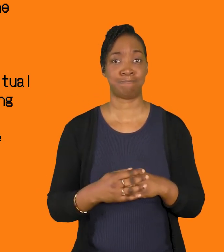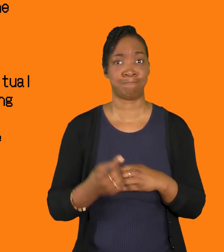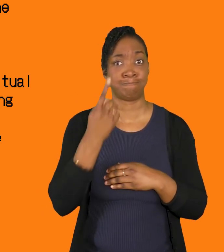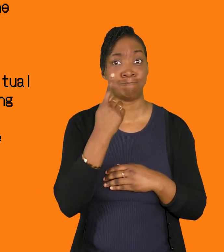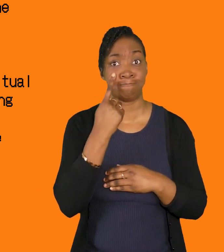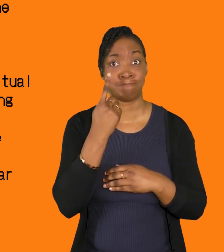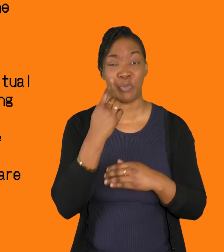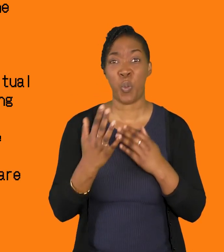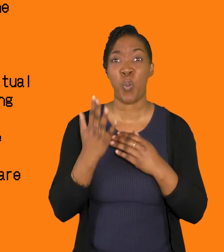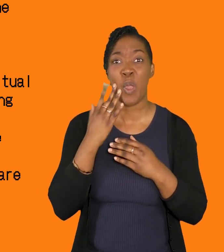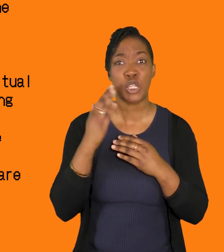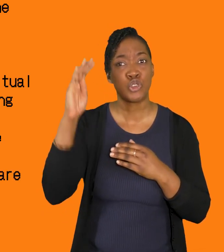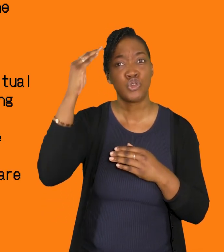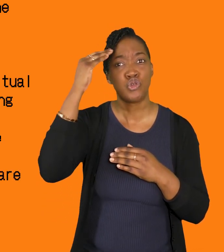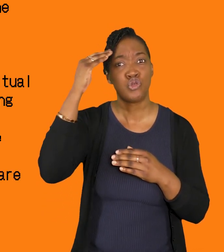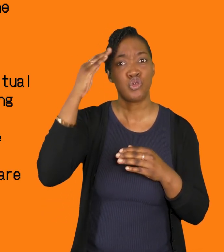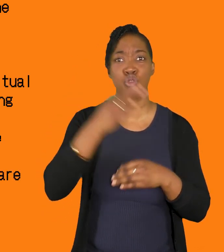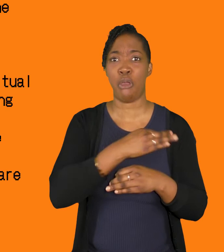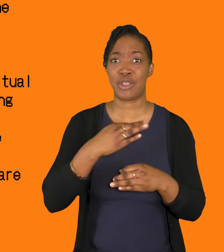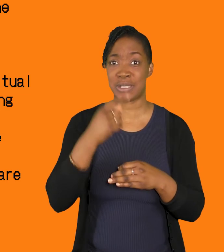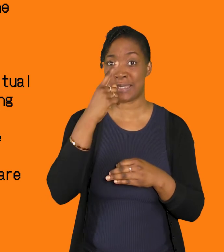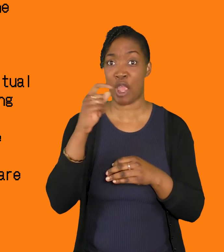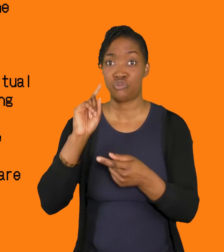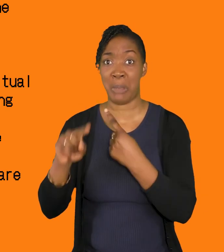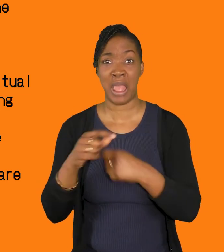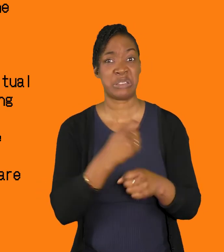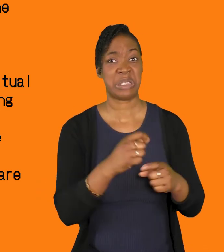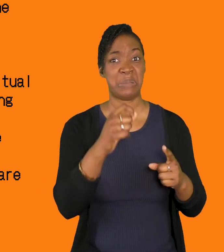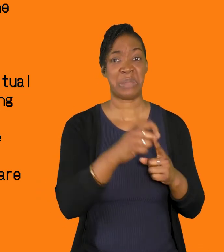Let’s see when the neurologist can reply. I have given up on the GP.